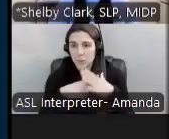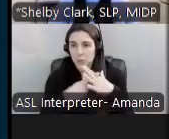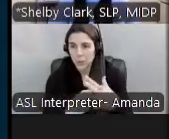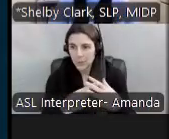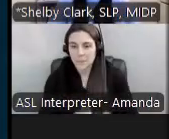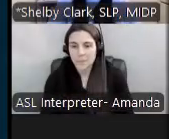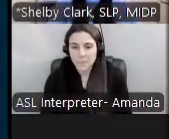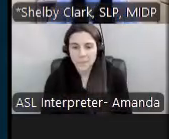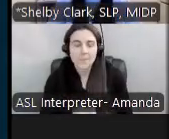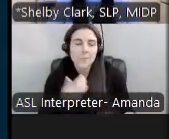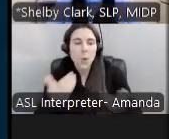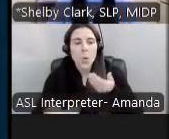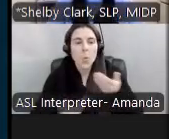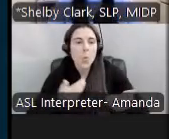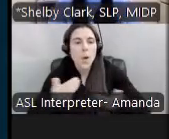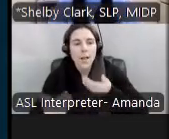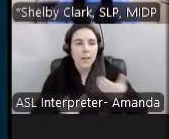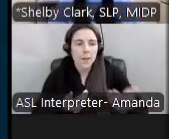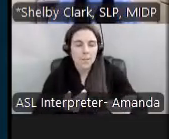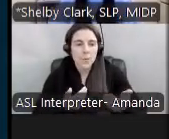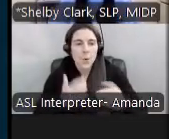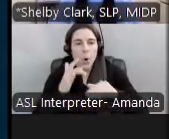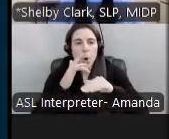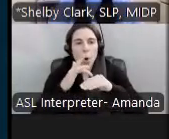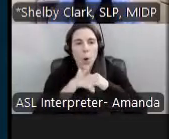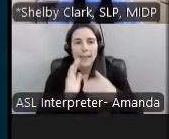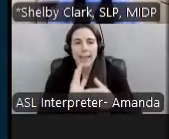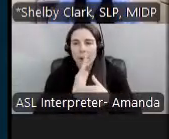Janel Preston: Well, welcome to our Early Intervention ECHO. If